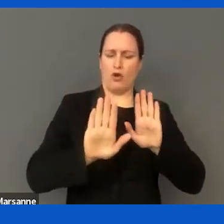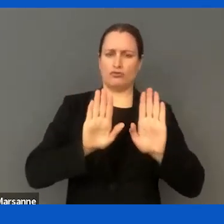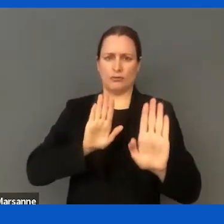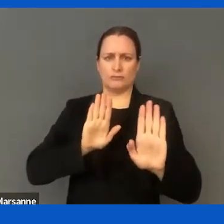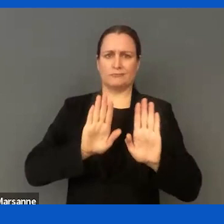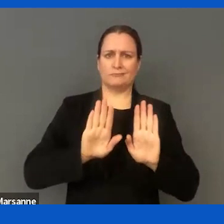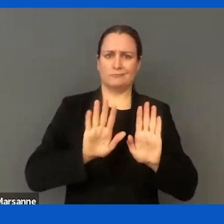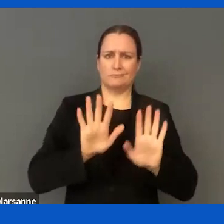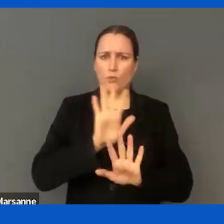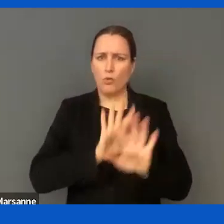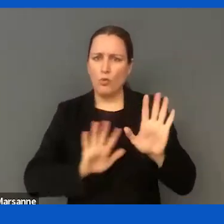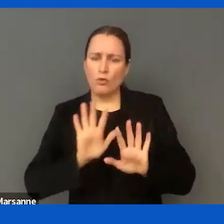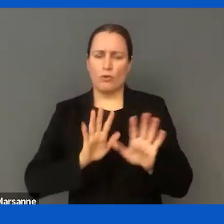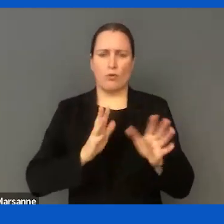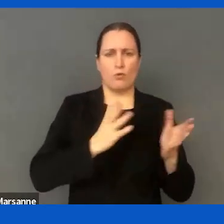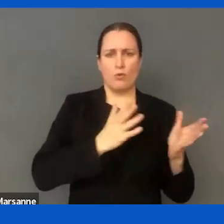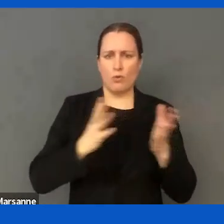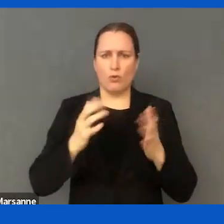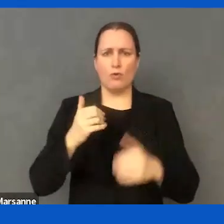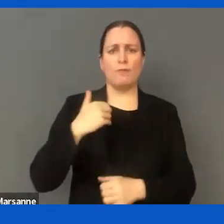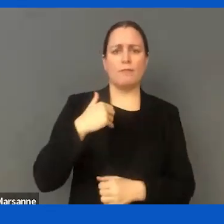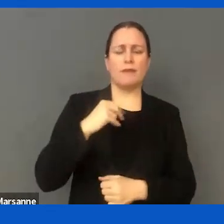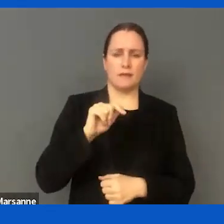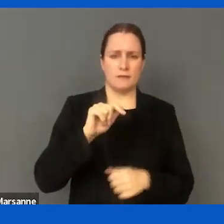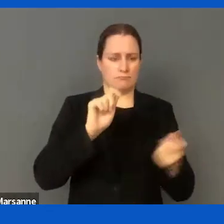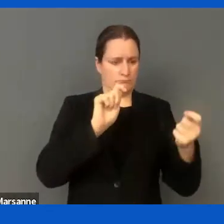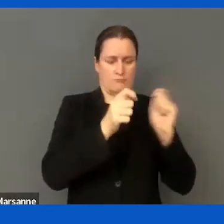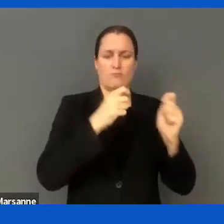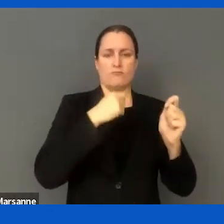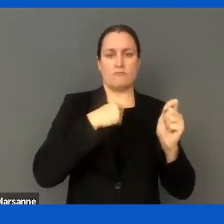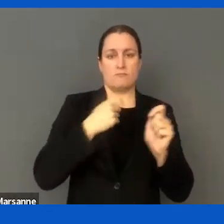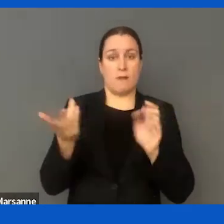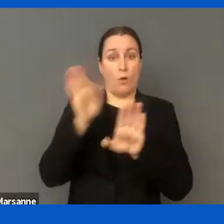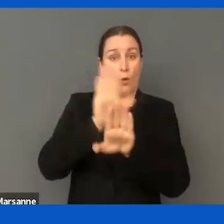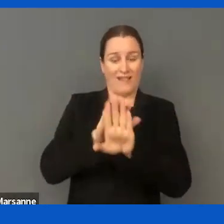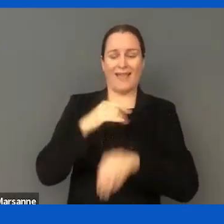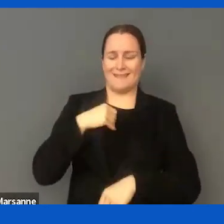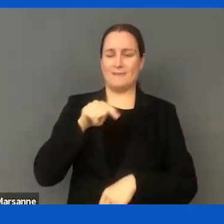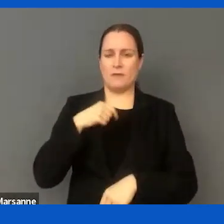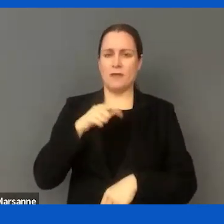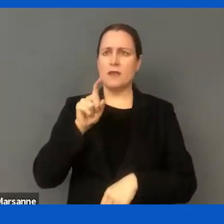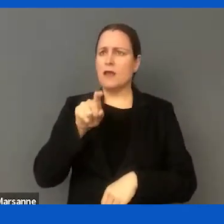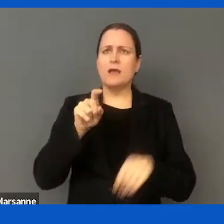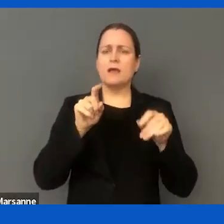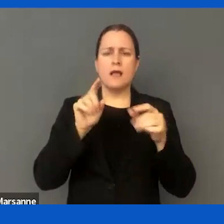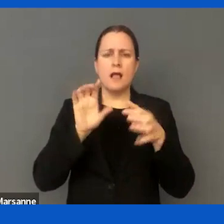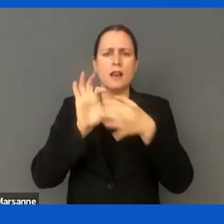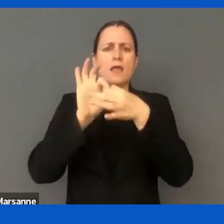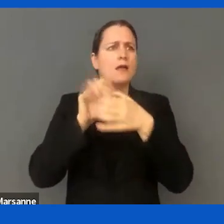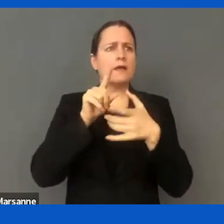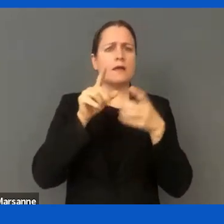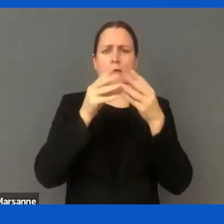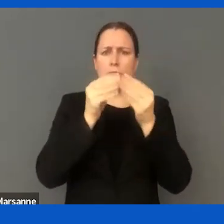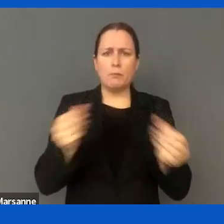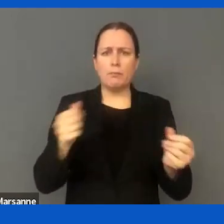that disappear from the website. Because there is not someone that check. There is a system that